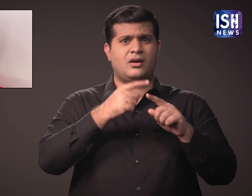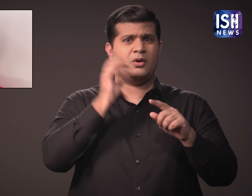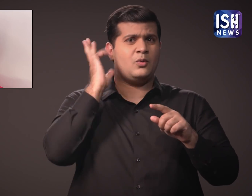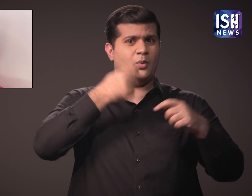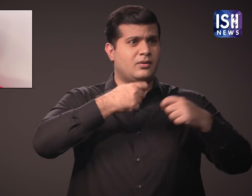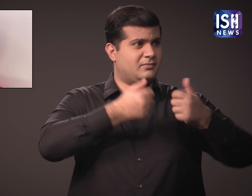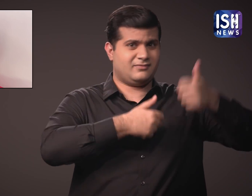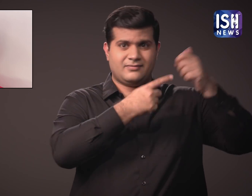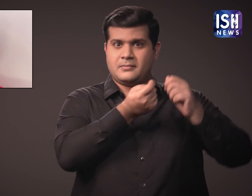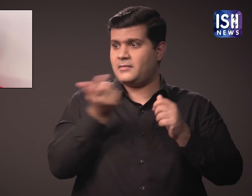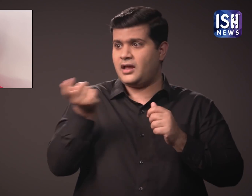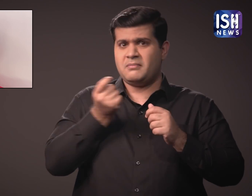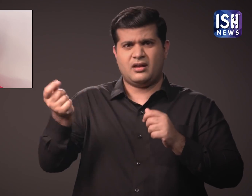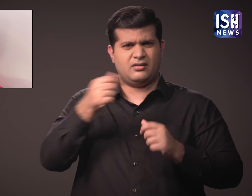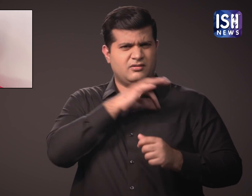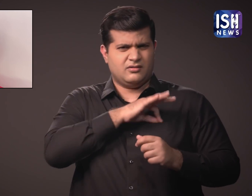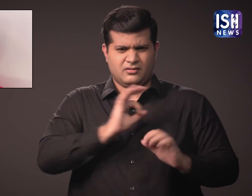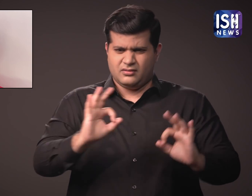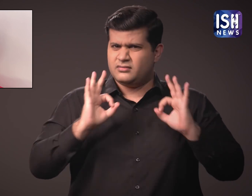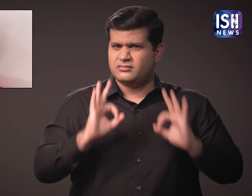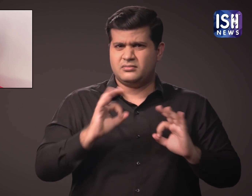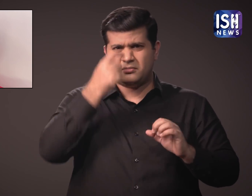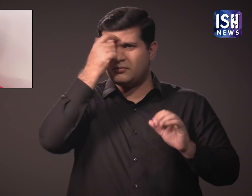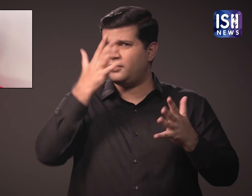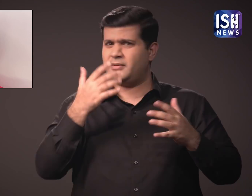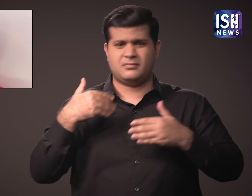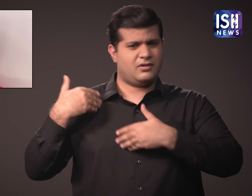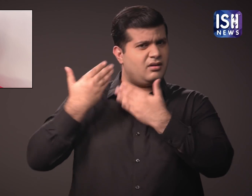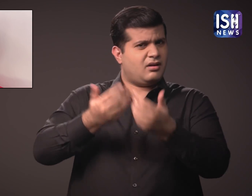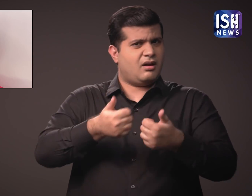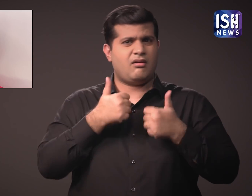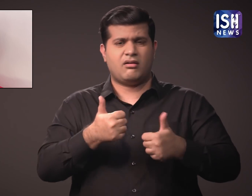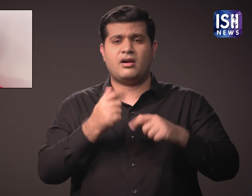He was paid extremely well and lived a comfortable life.